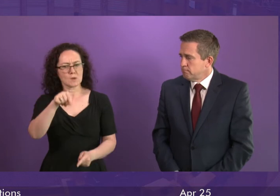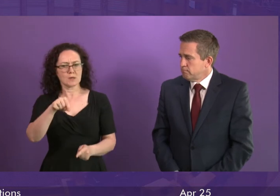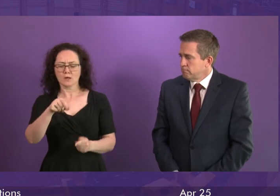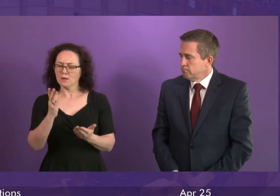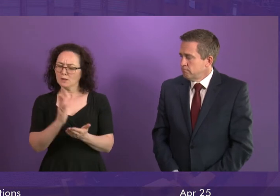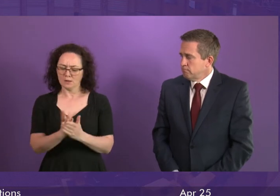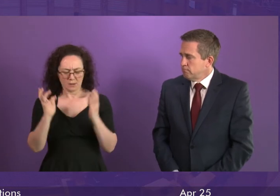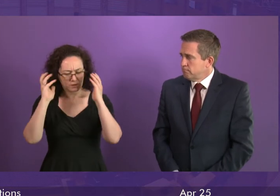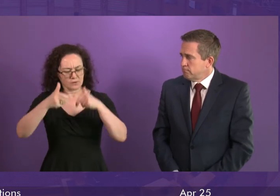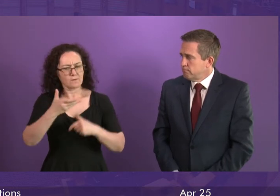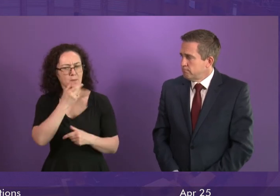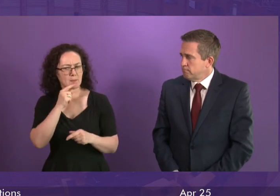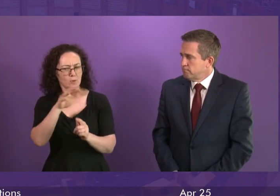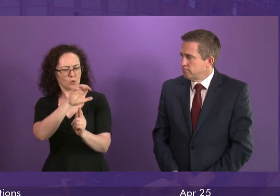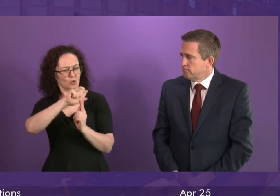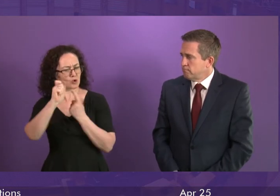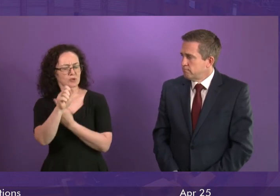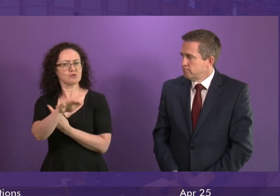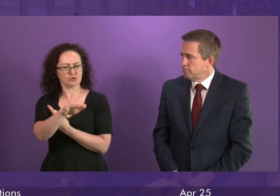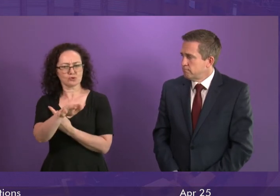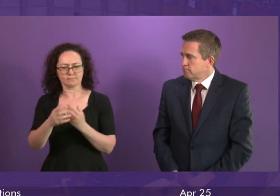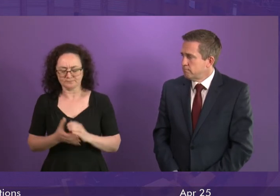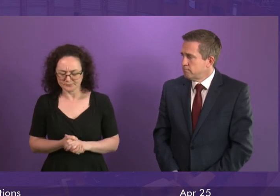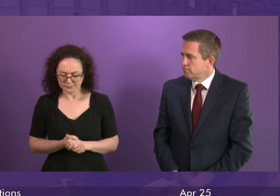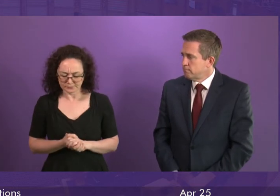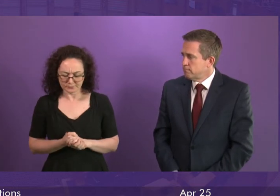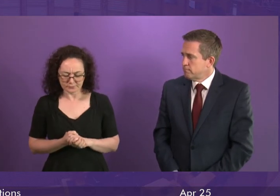that have been expressed by the local community, following the unplanned flaring at the Mossmorran